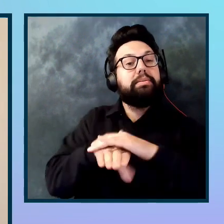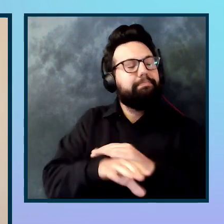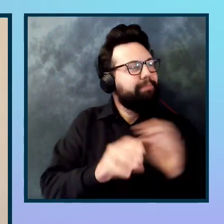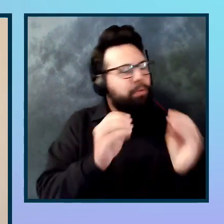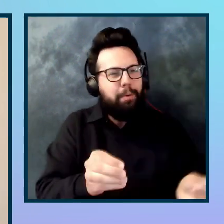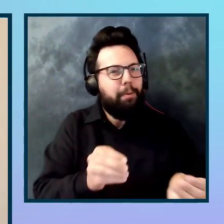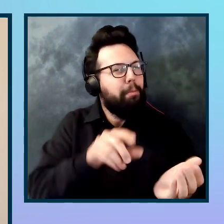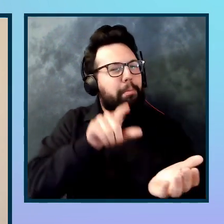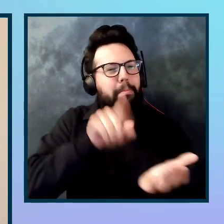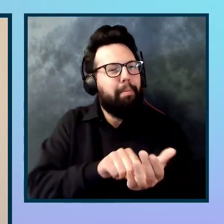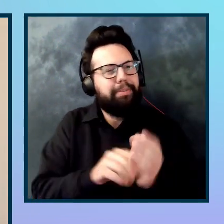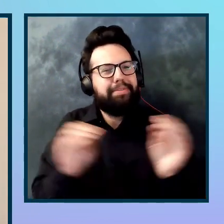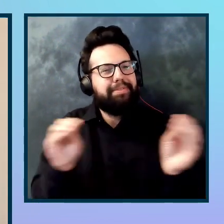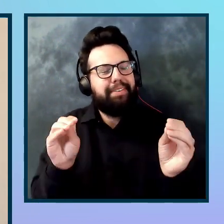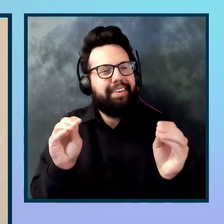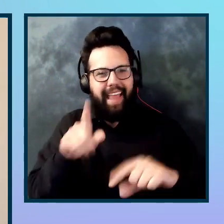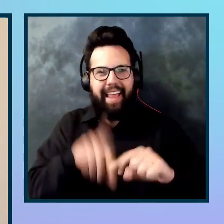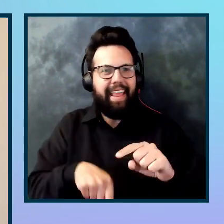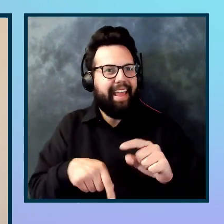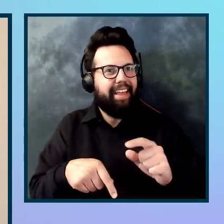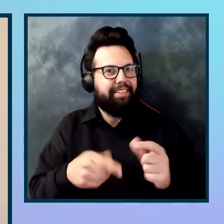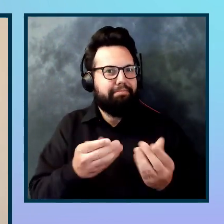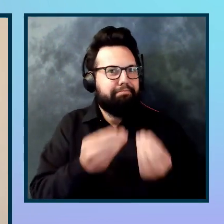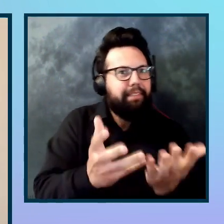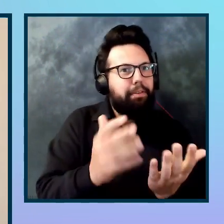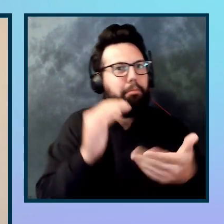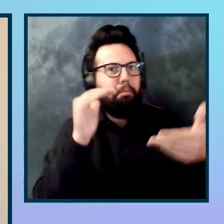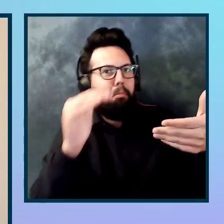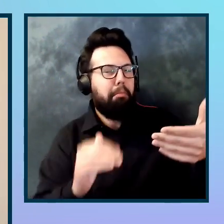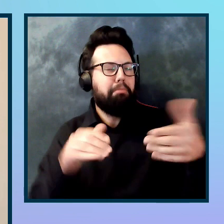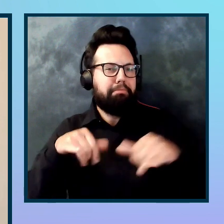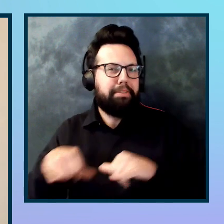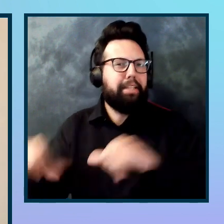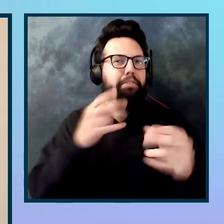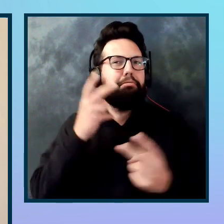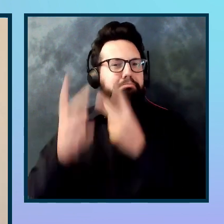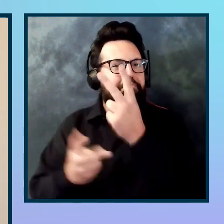so I can't really share any specifically, but we usually try to use two